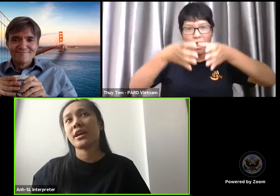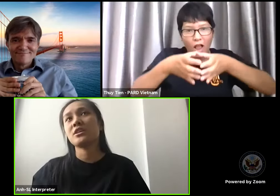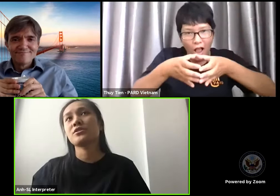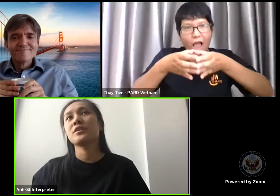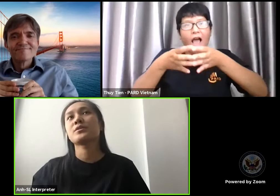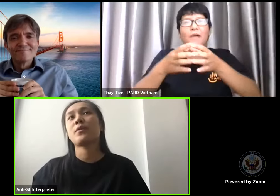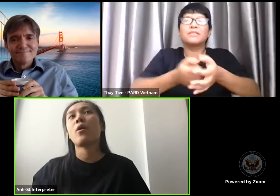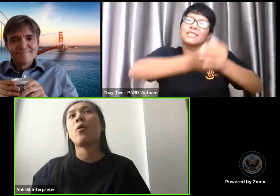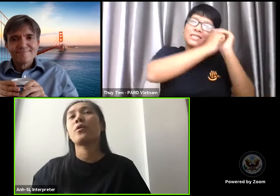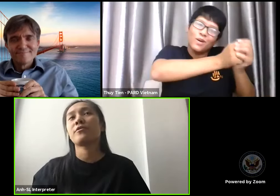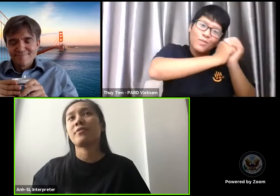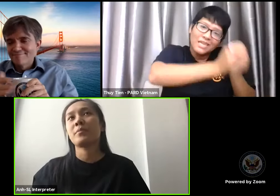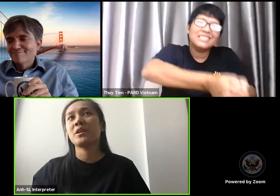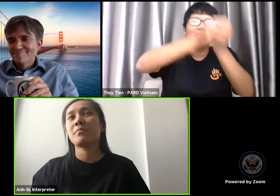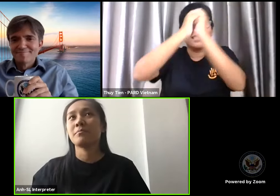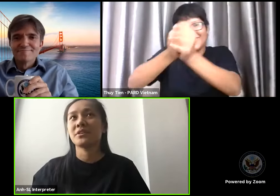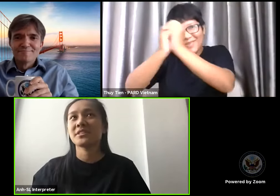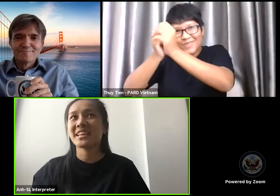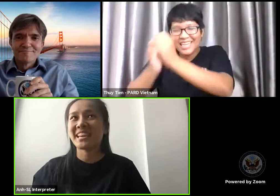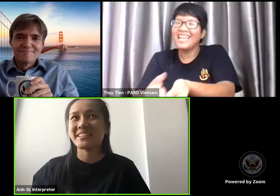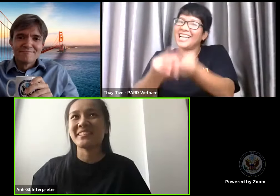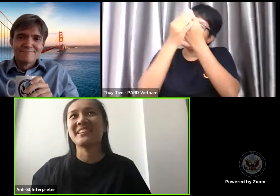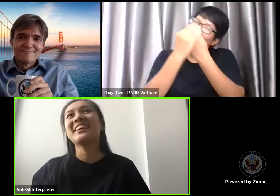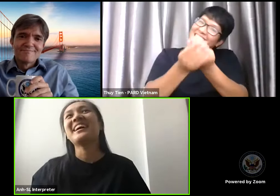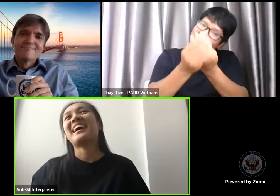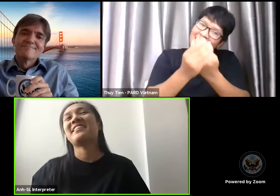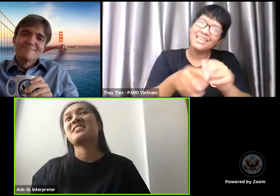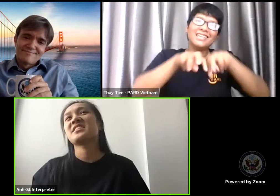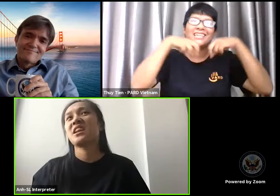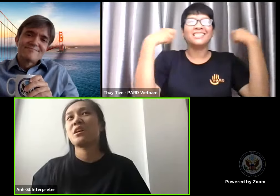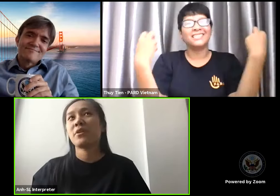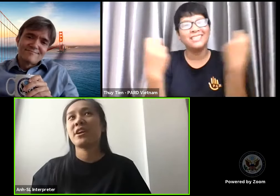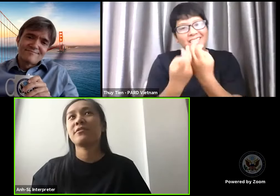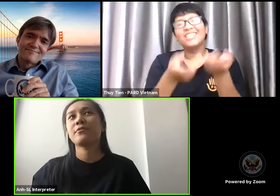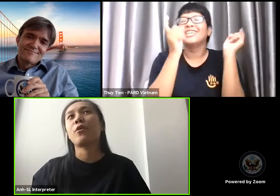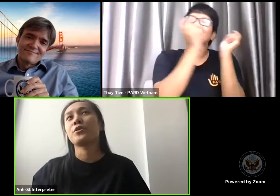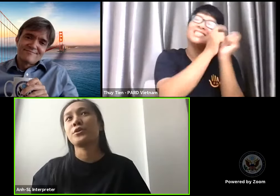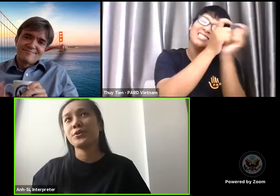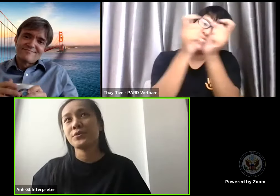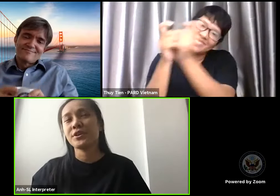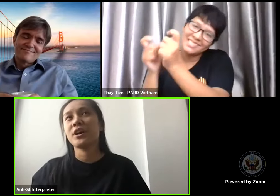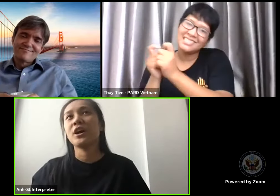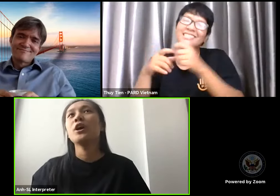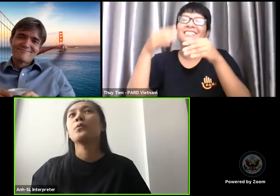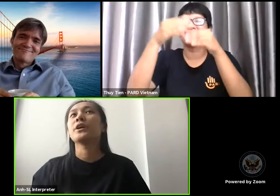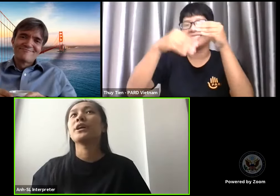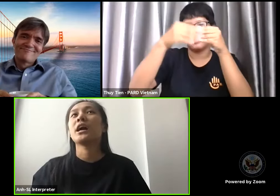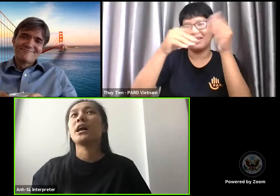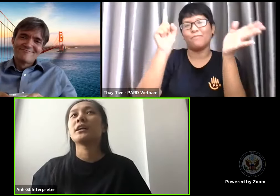occasions where all the family members gather and then celebrate for the new year, we